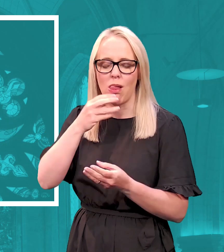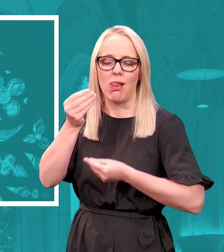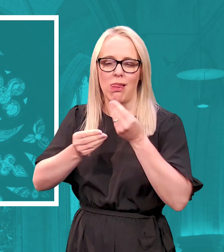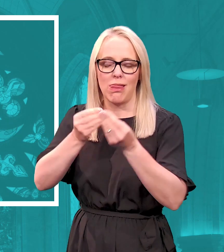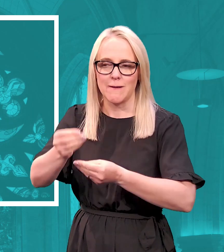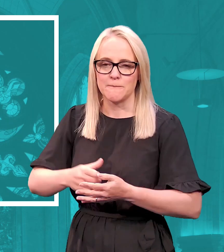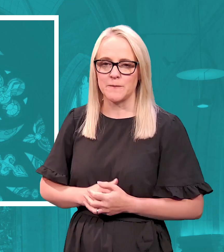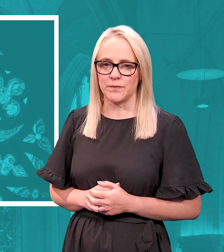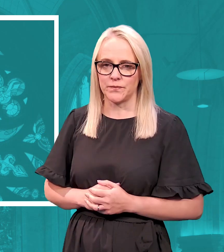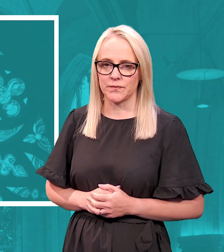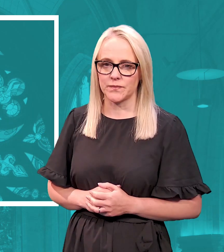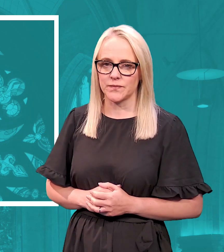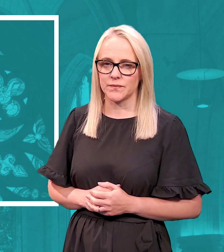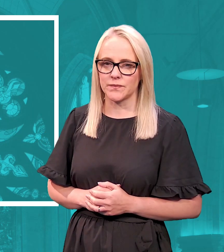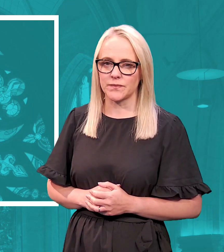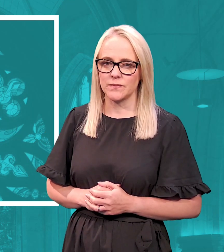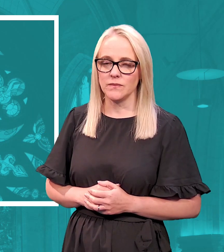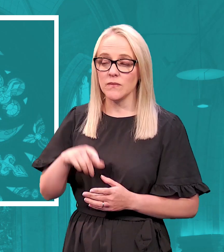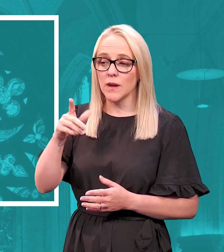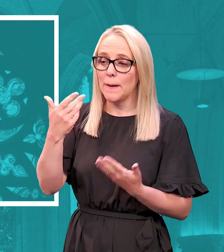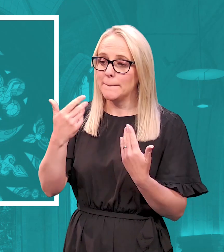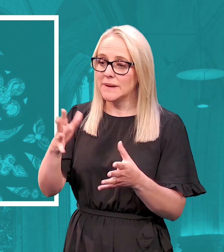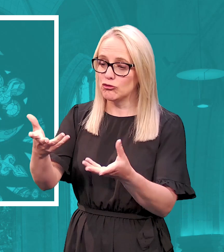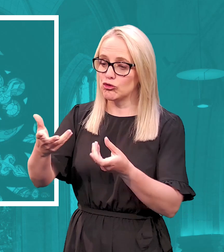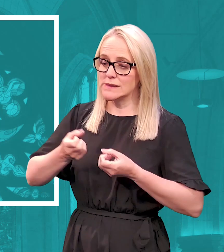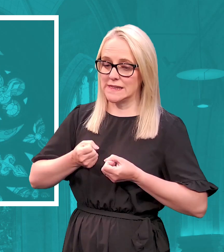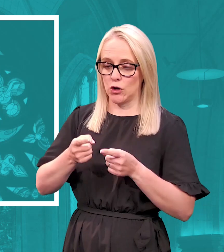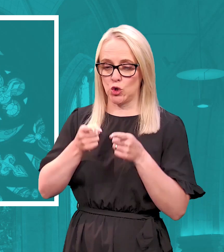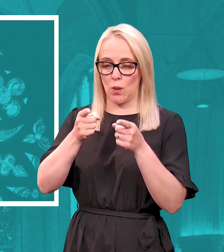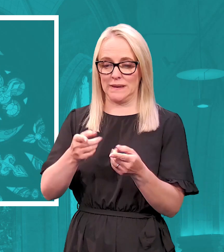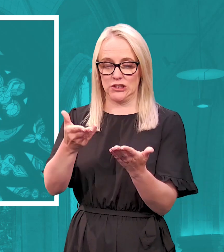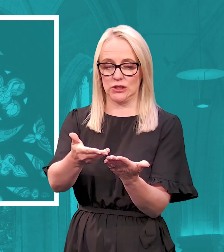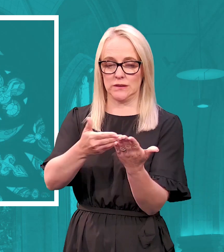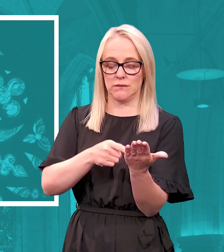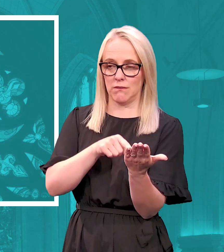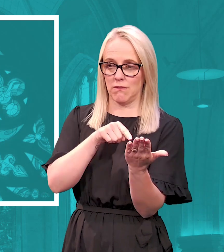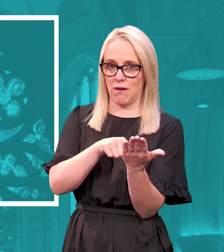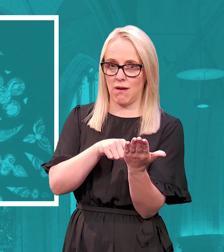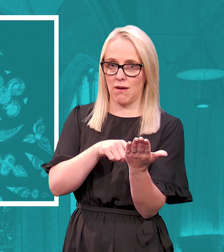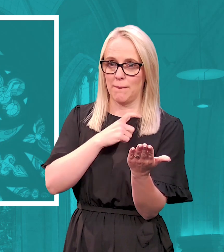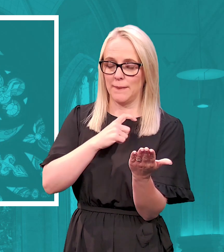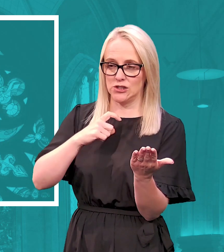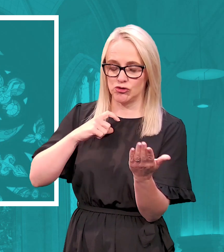Generally, if we receive a nomination from a candidate for ministry, a probationer